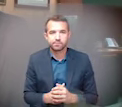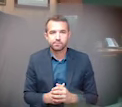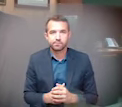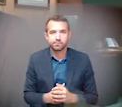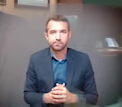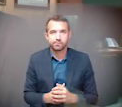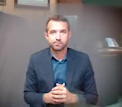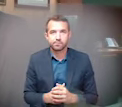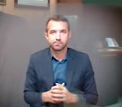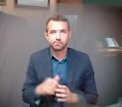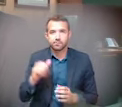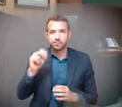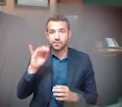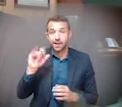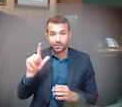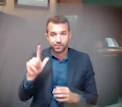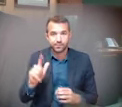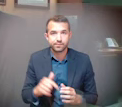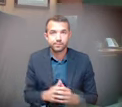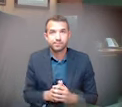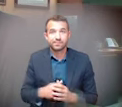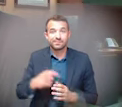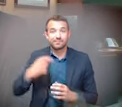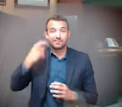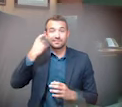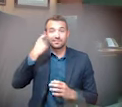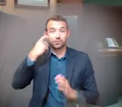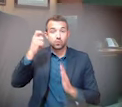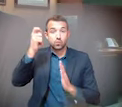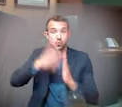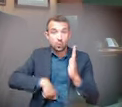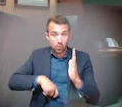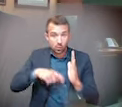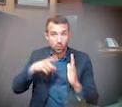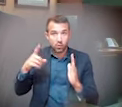And I know, Anil, I know that you recently wrote a blog post for the National Federation of